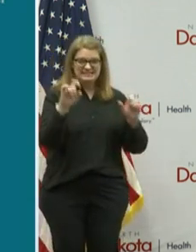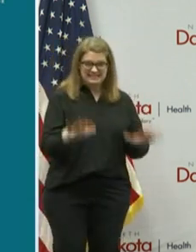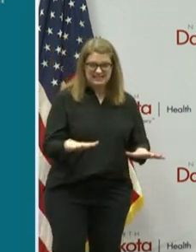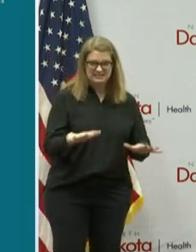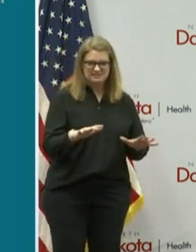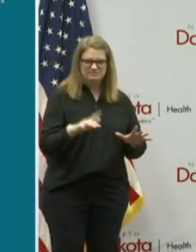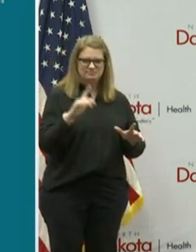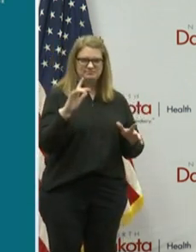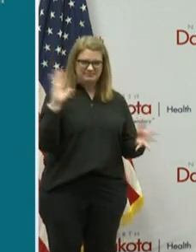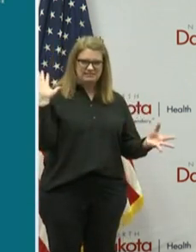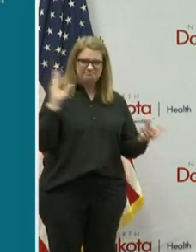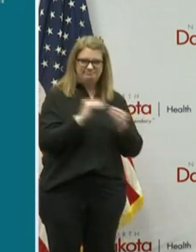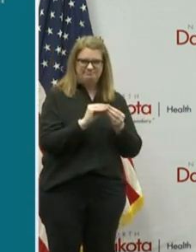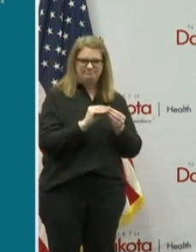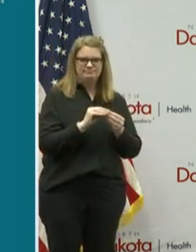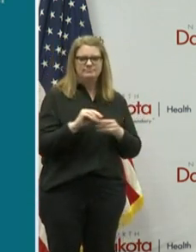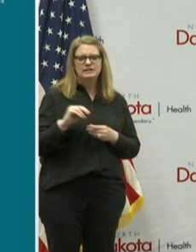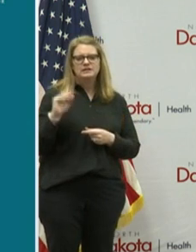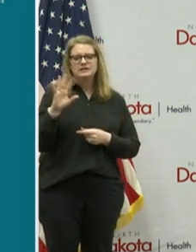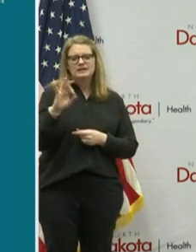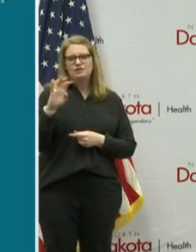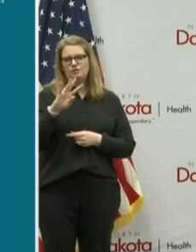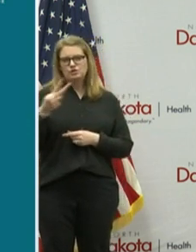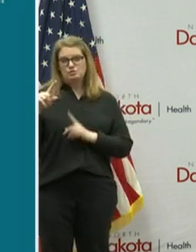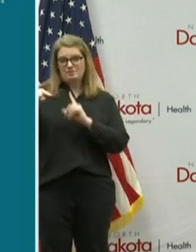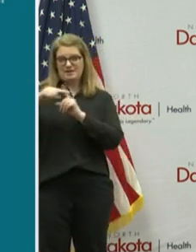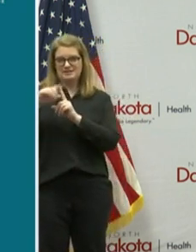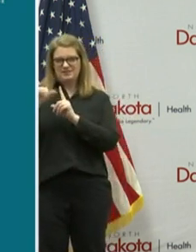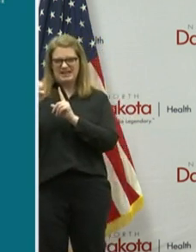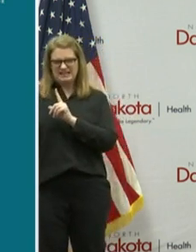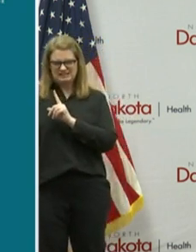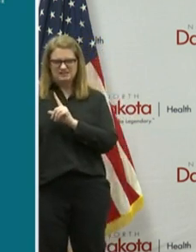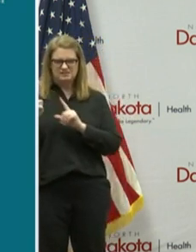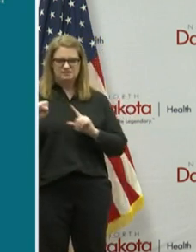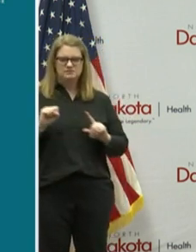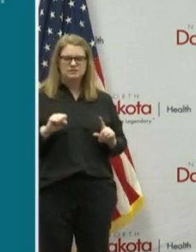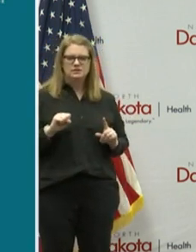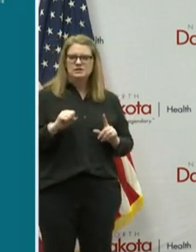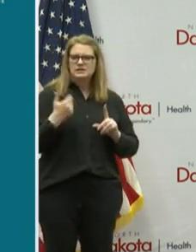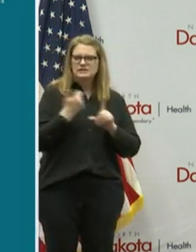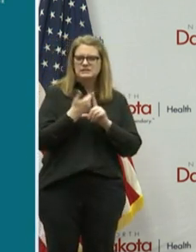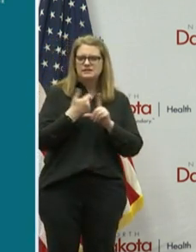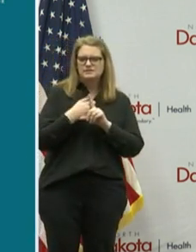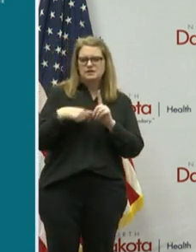PASSED AWAY WITH COVID. NORTH DAKOTA'S CONDUCTED 22,444